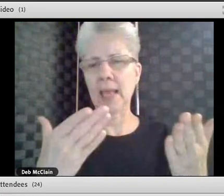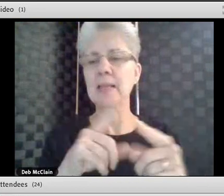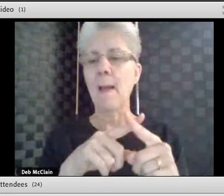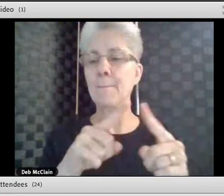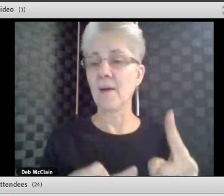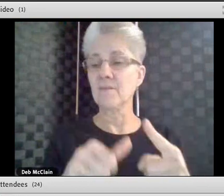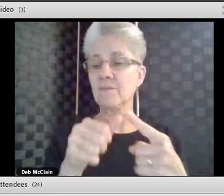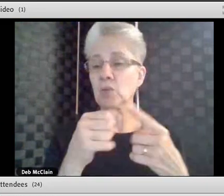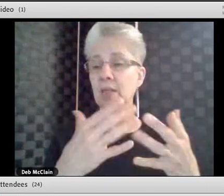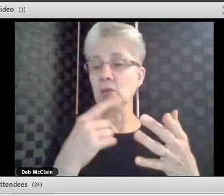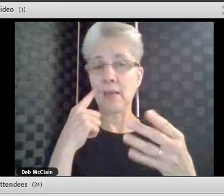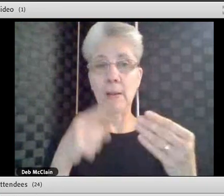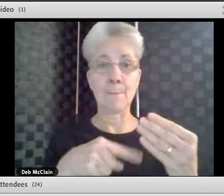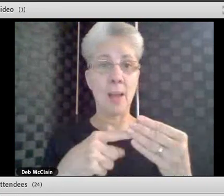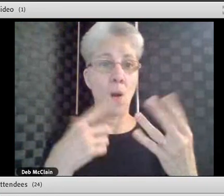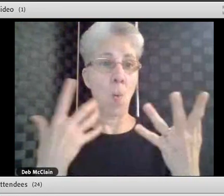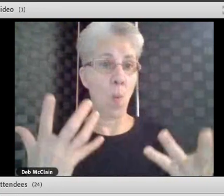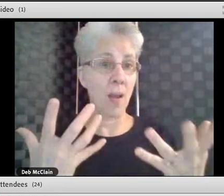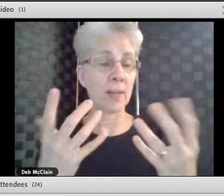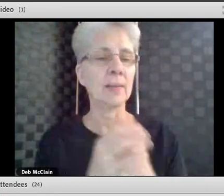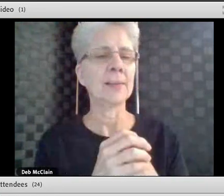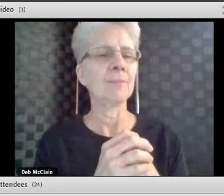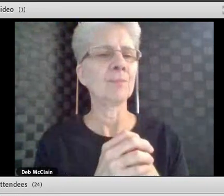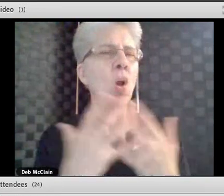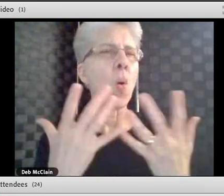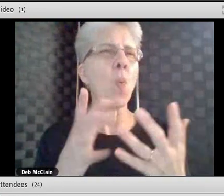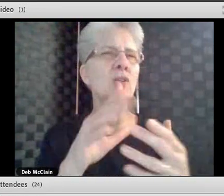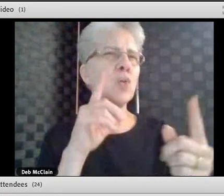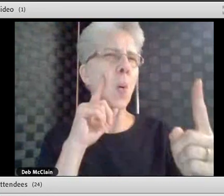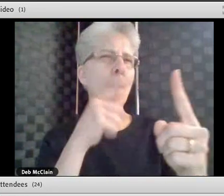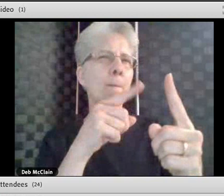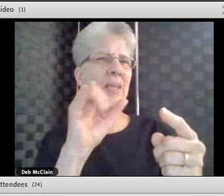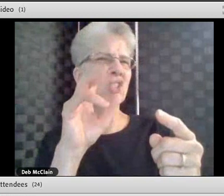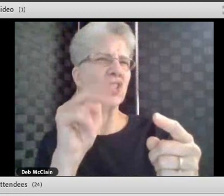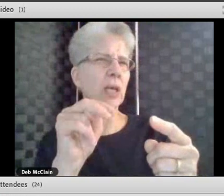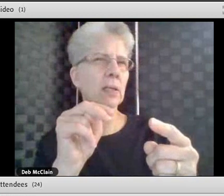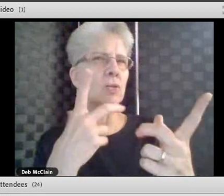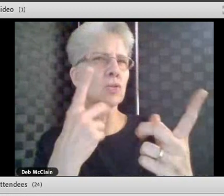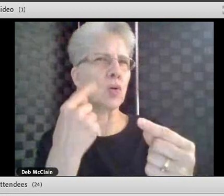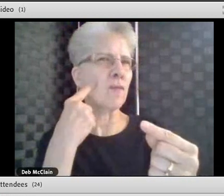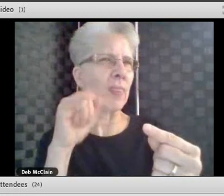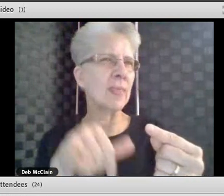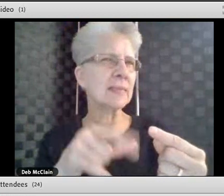we're going to talk through those things, but the first thing you need to think about is what is your mission?